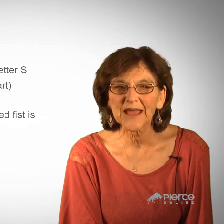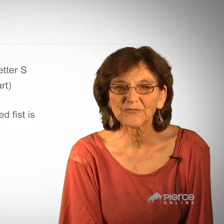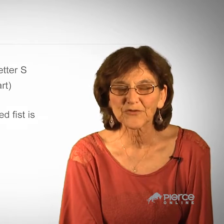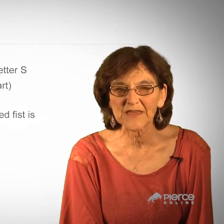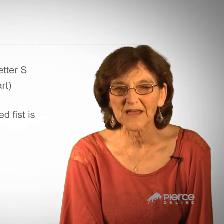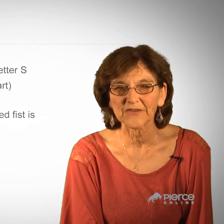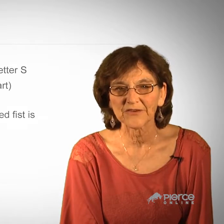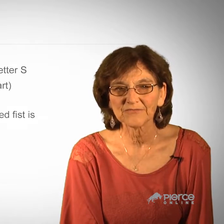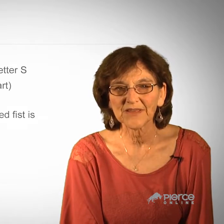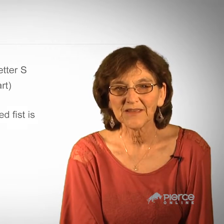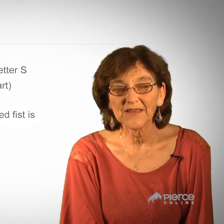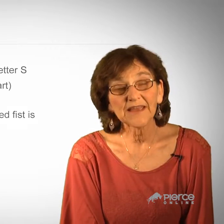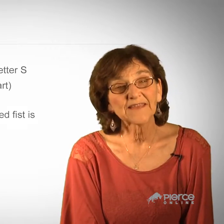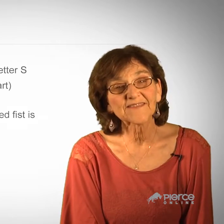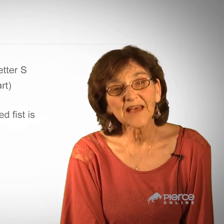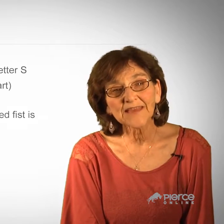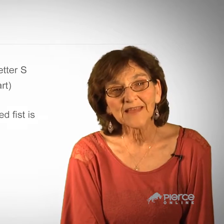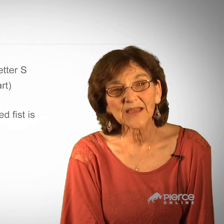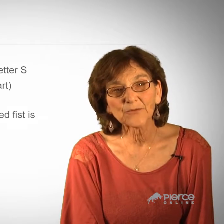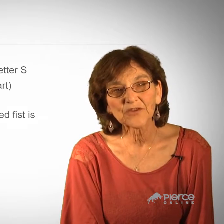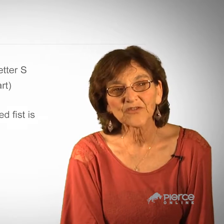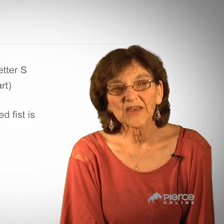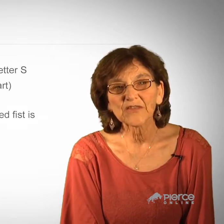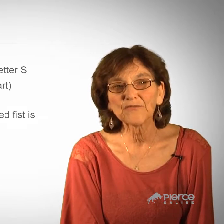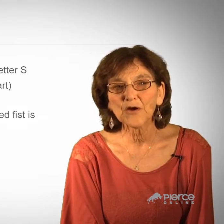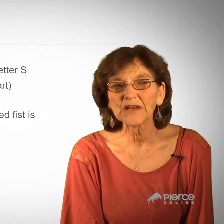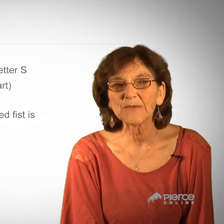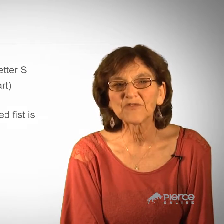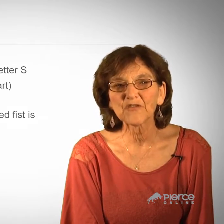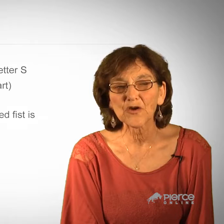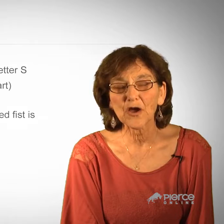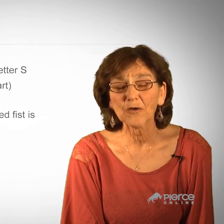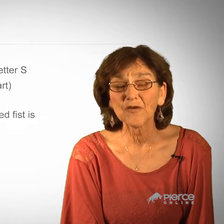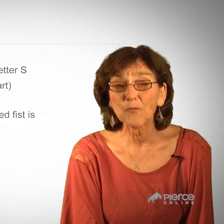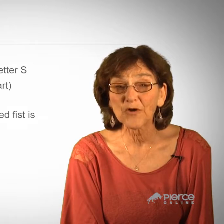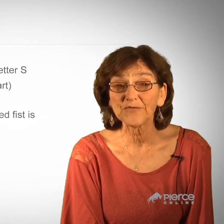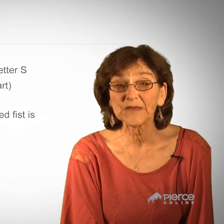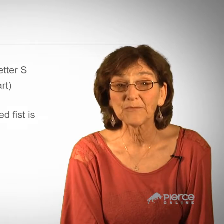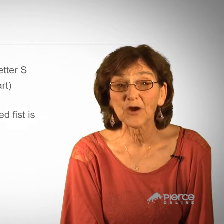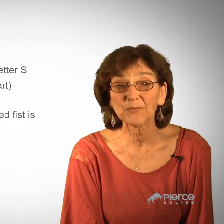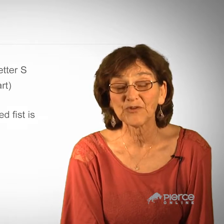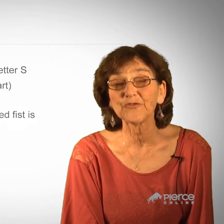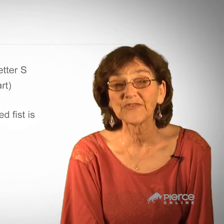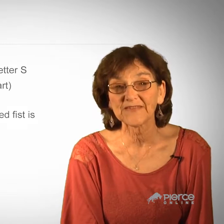after the other. In sign language the phonemes of a morpheme are produced at